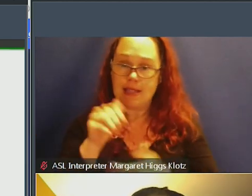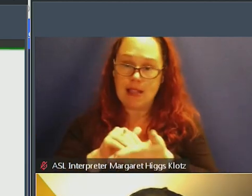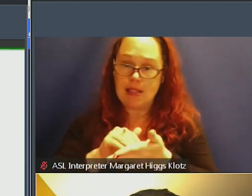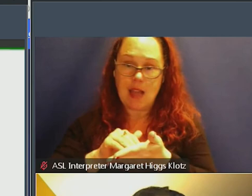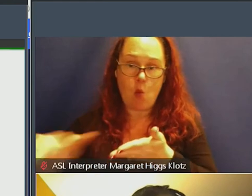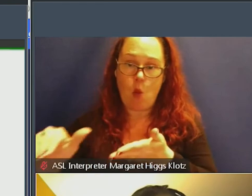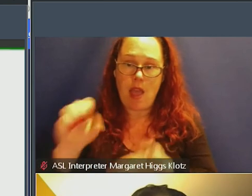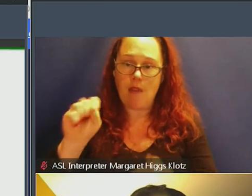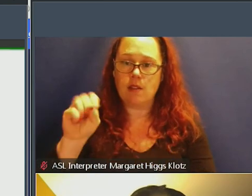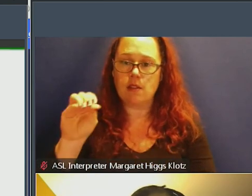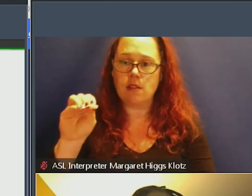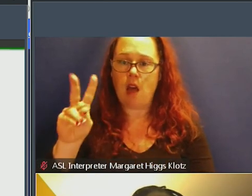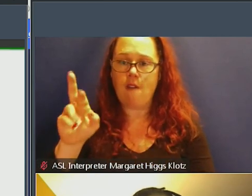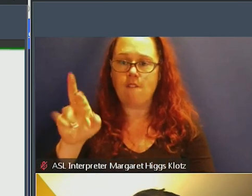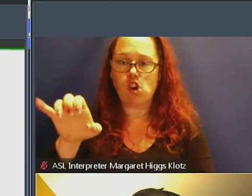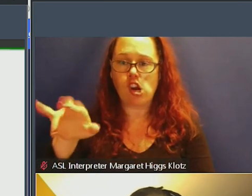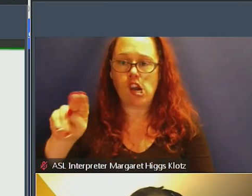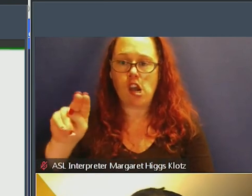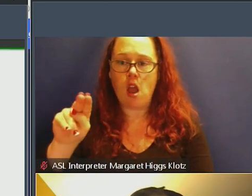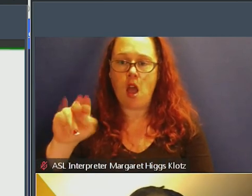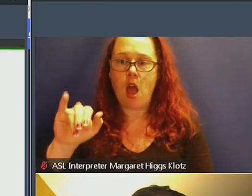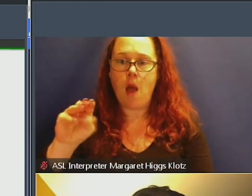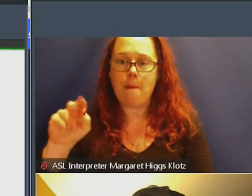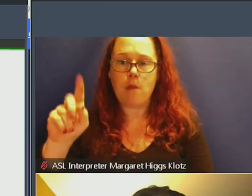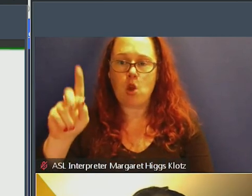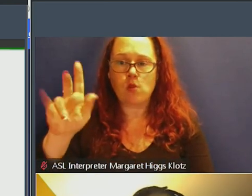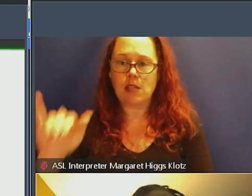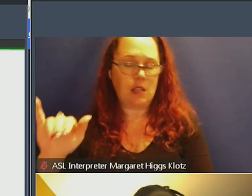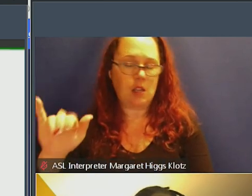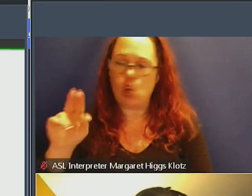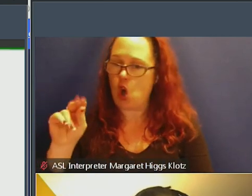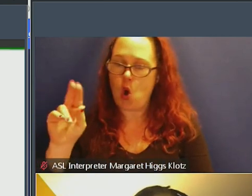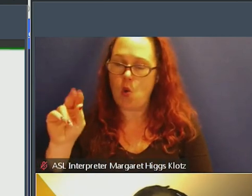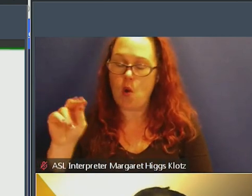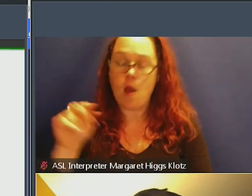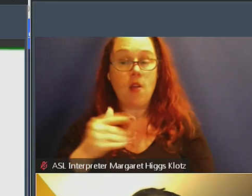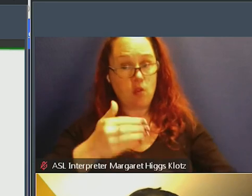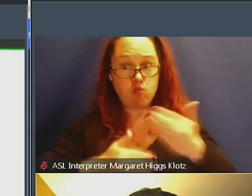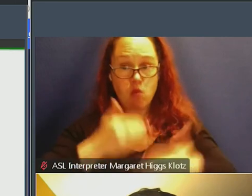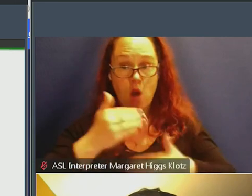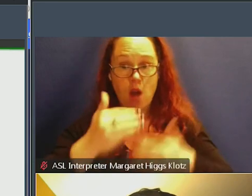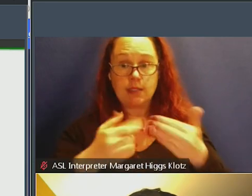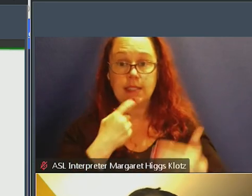It does no such thing. The process simply says that the commission shall review